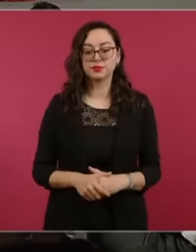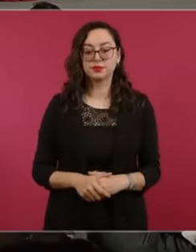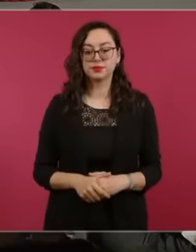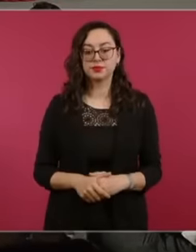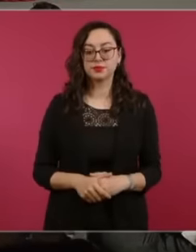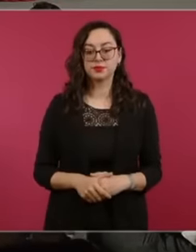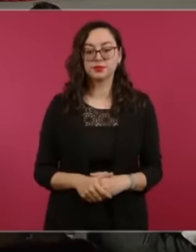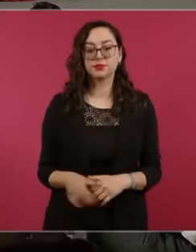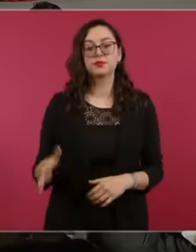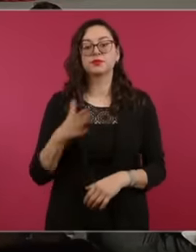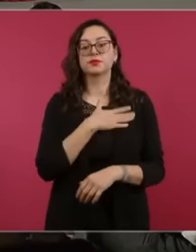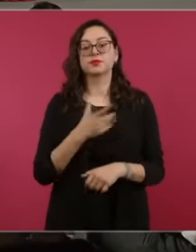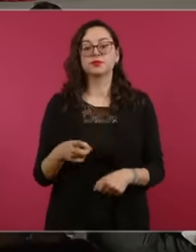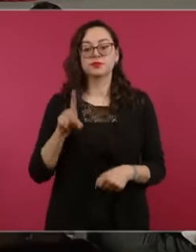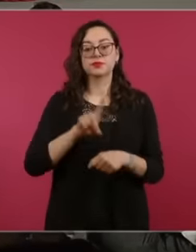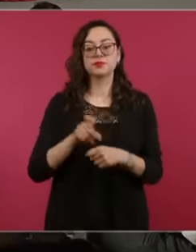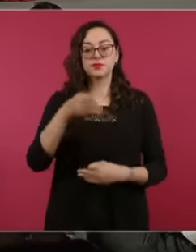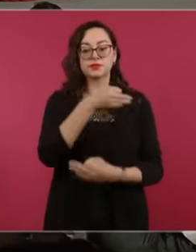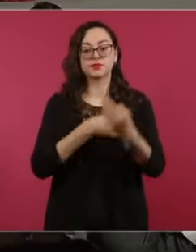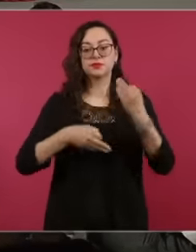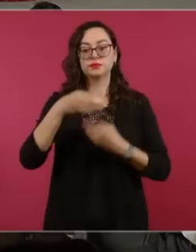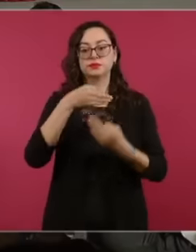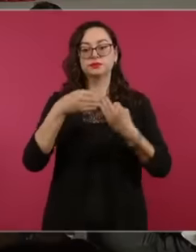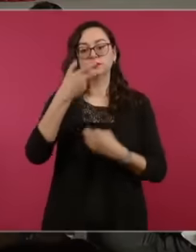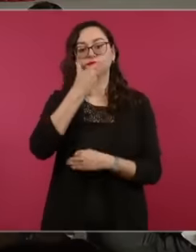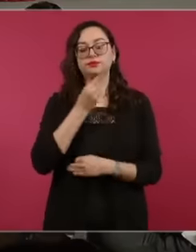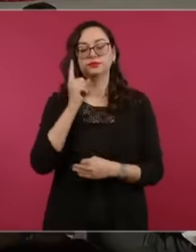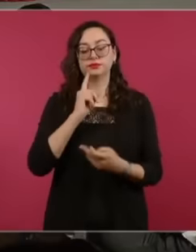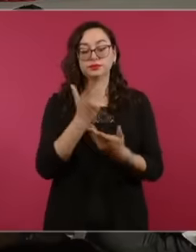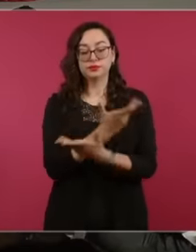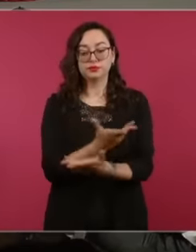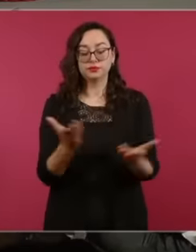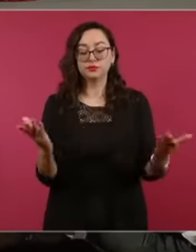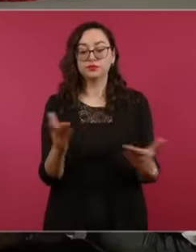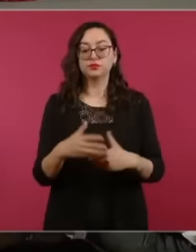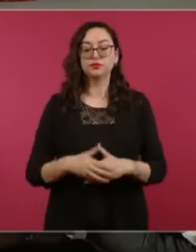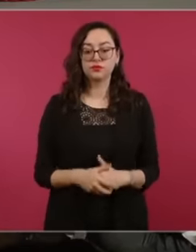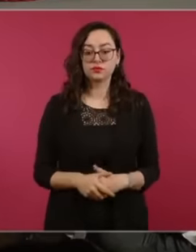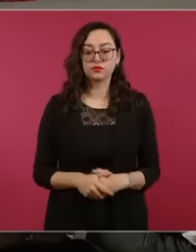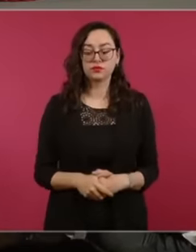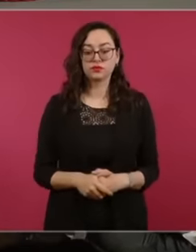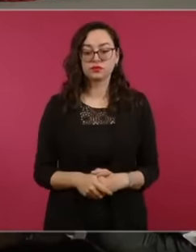Good morning to all of you eh With regard to the fiscal attorney of